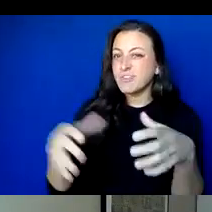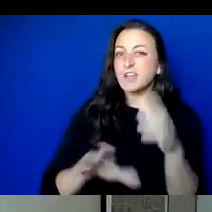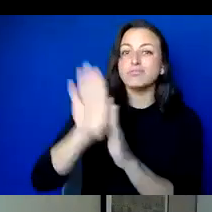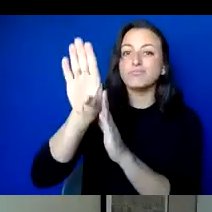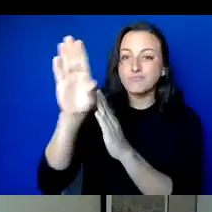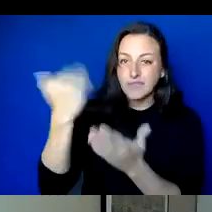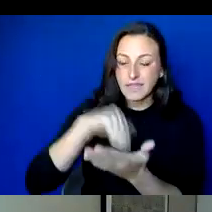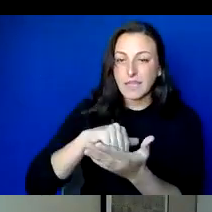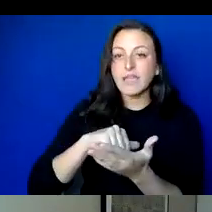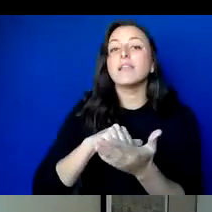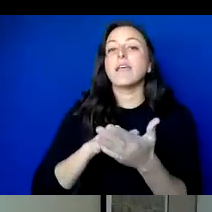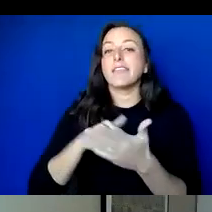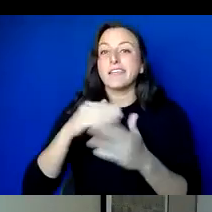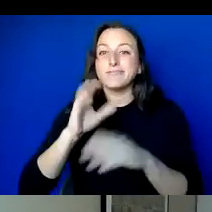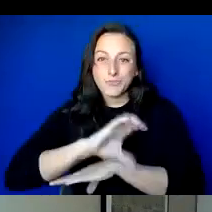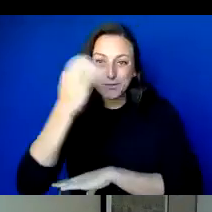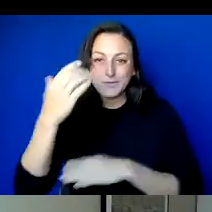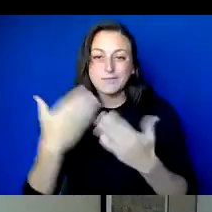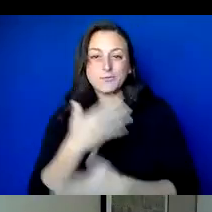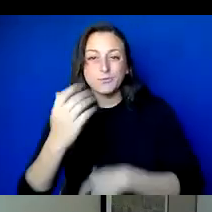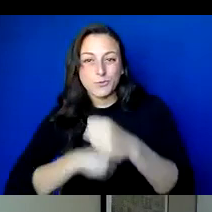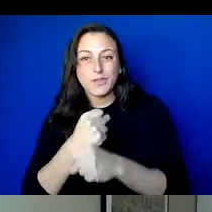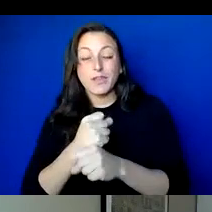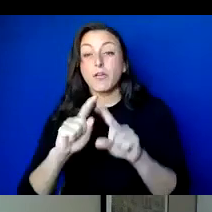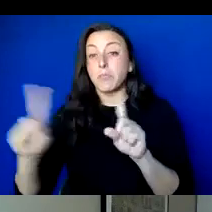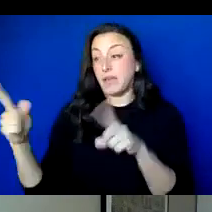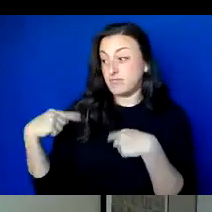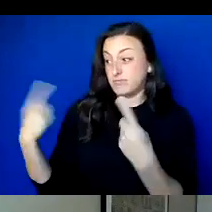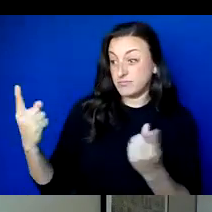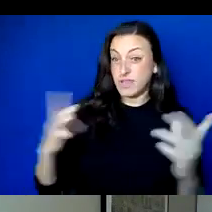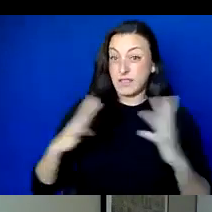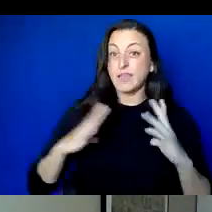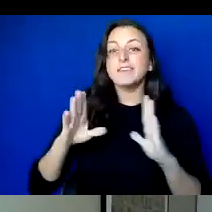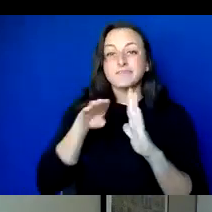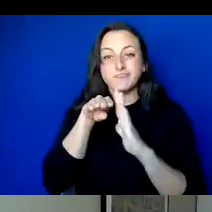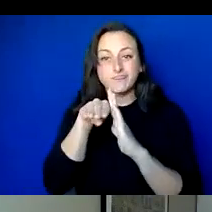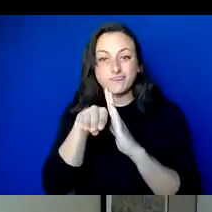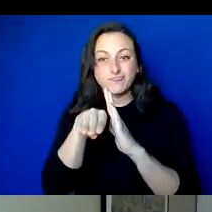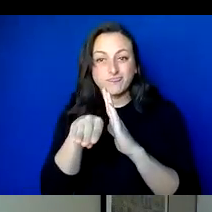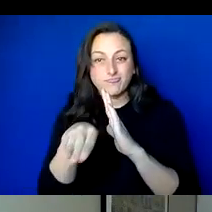New Year’s, but since that time we really have been steadily declining. If you look at the slope